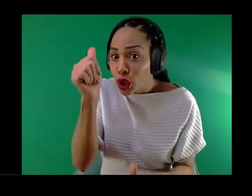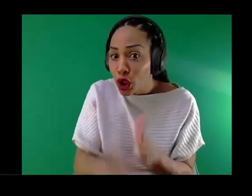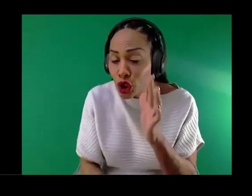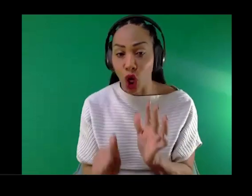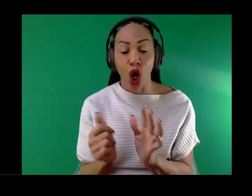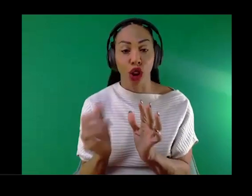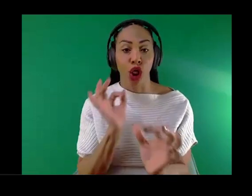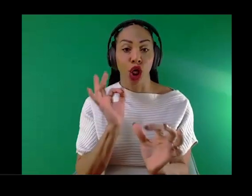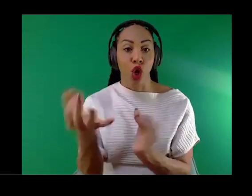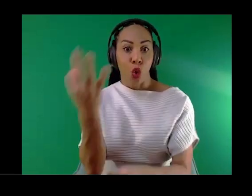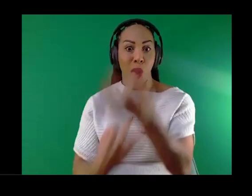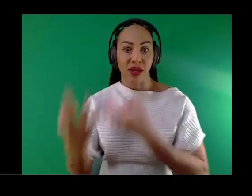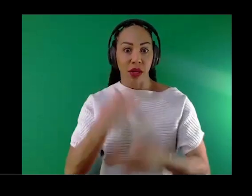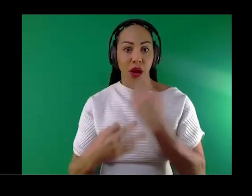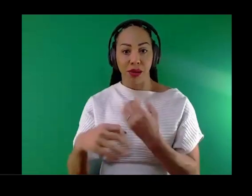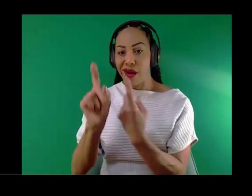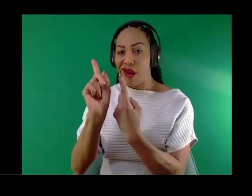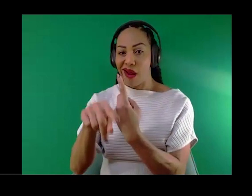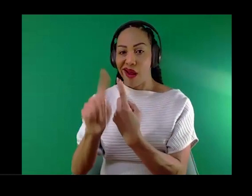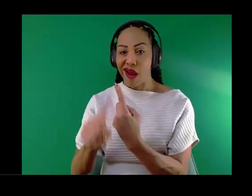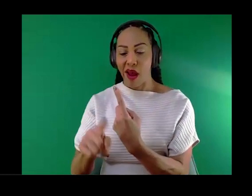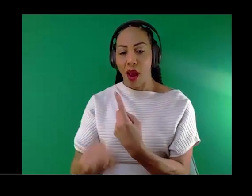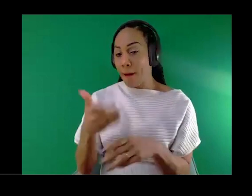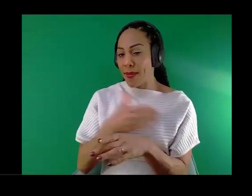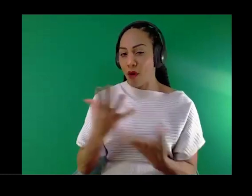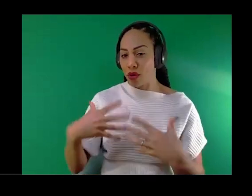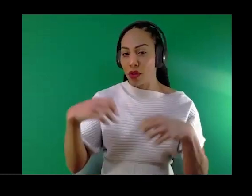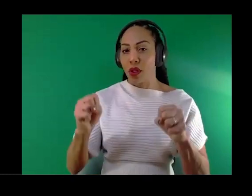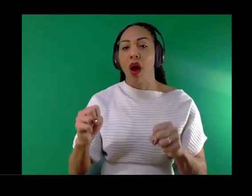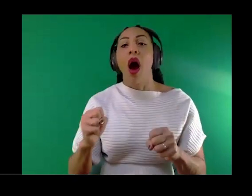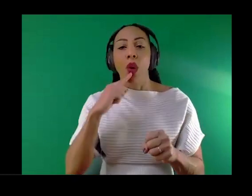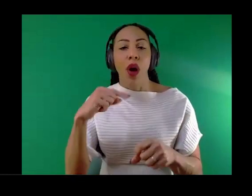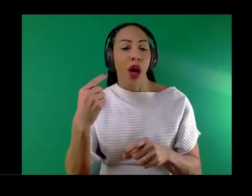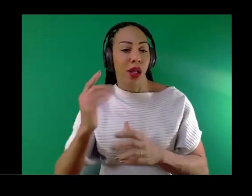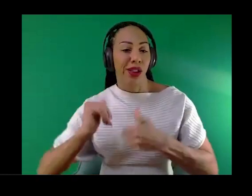that um I'm going to welcome Sabrina Canzoniere from the Italian Ministry